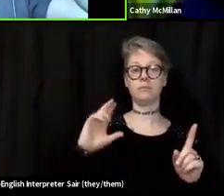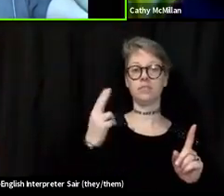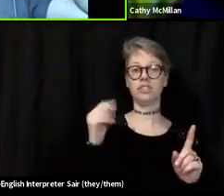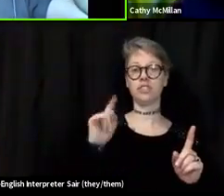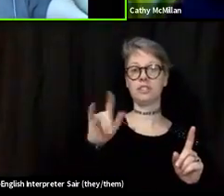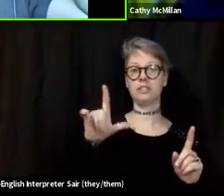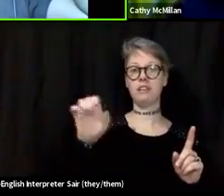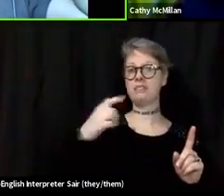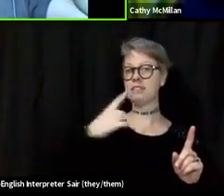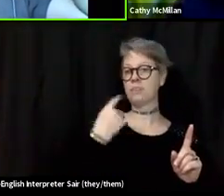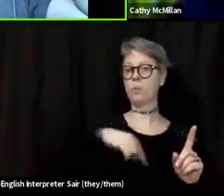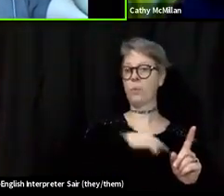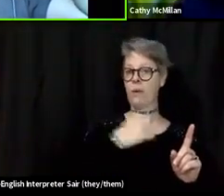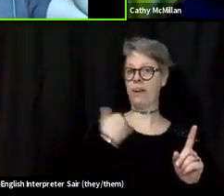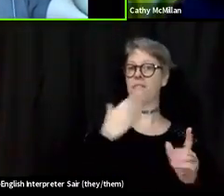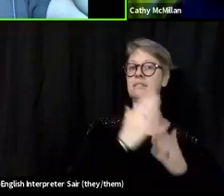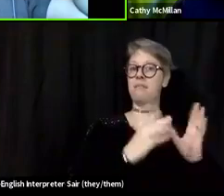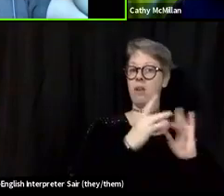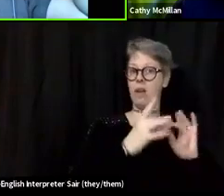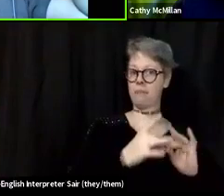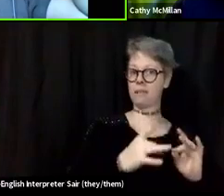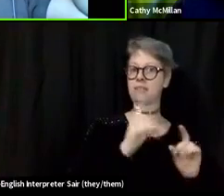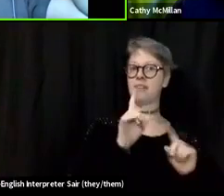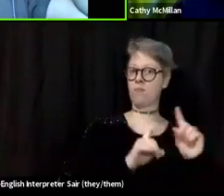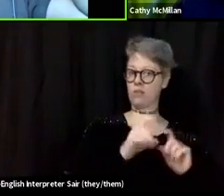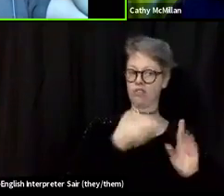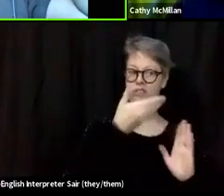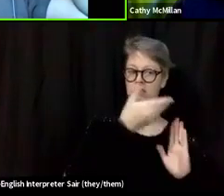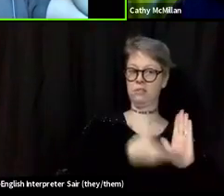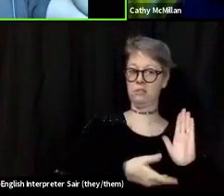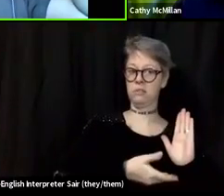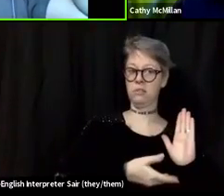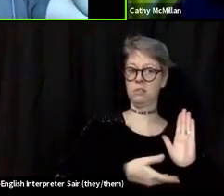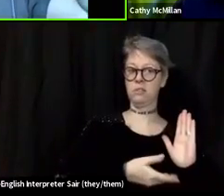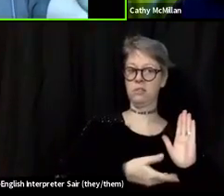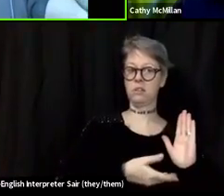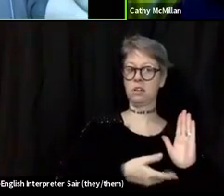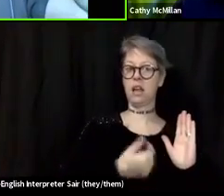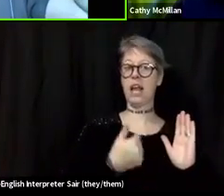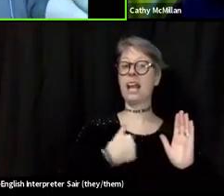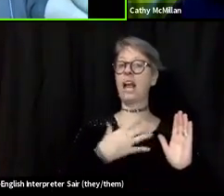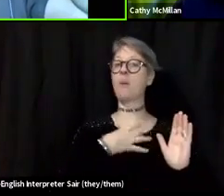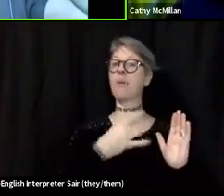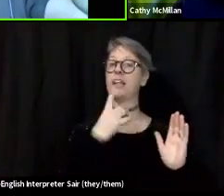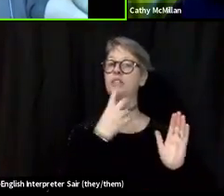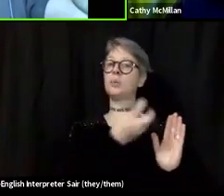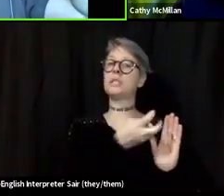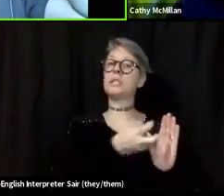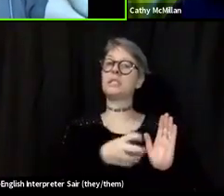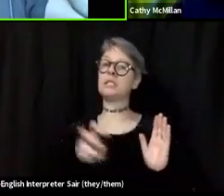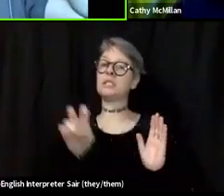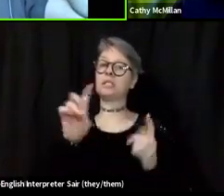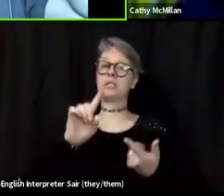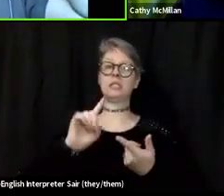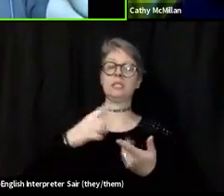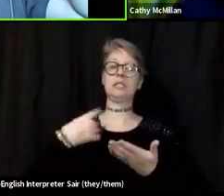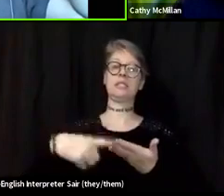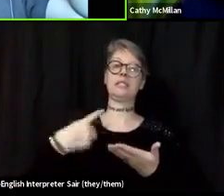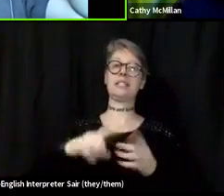So, we have a couple of cars So, we have a couple of comments and some questions and things like that. I'm at that. And I'd like to get into it did.